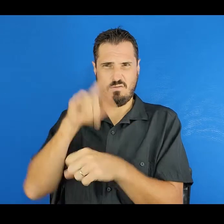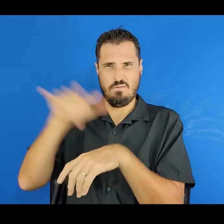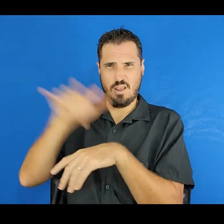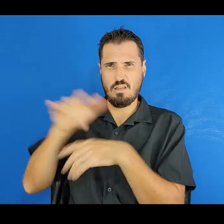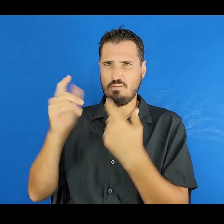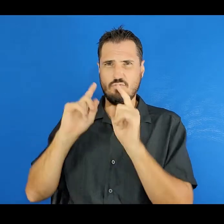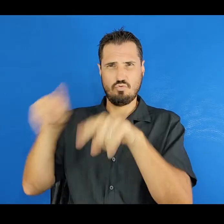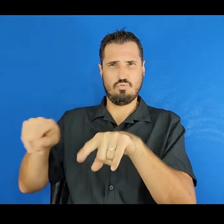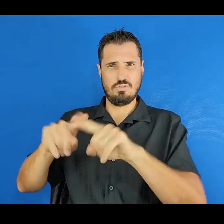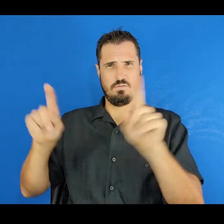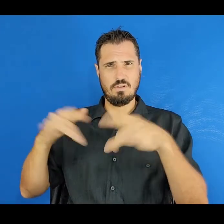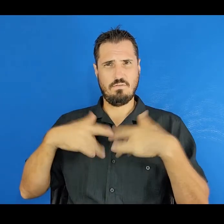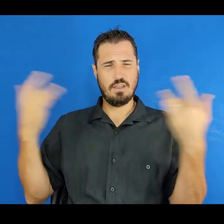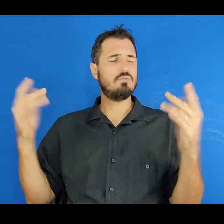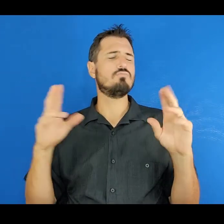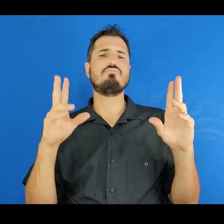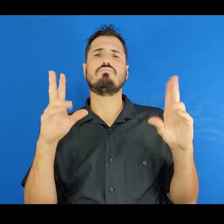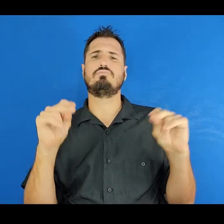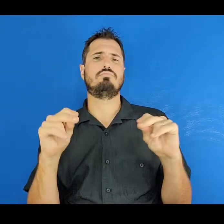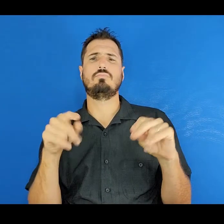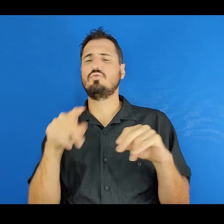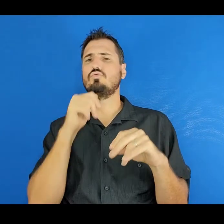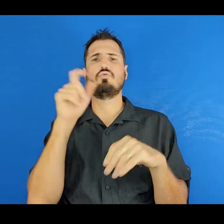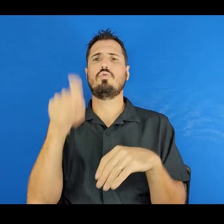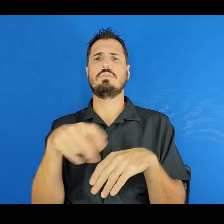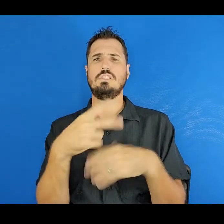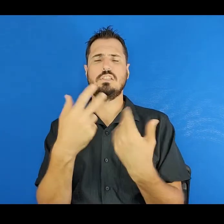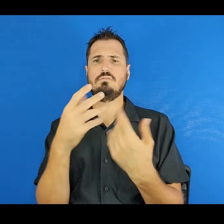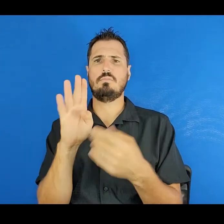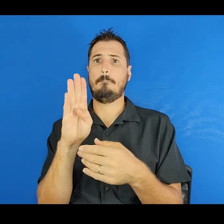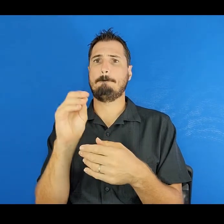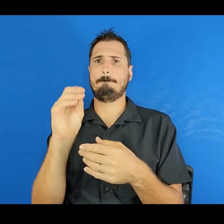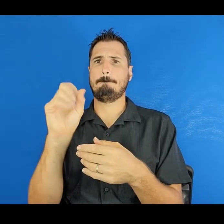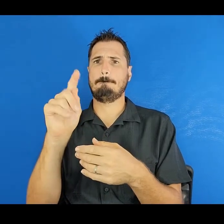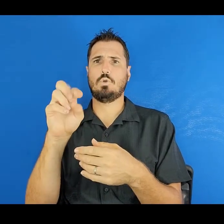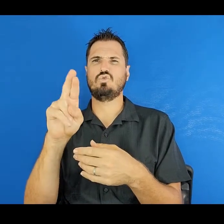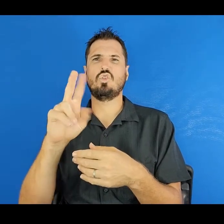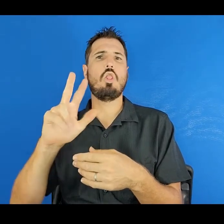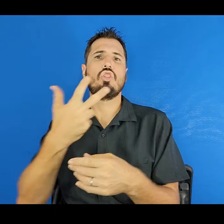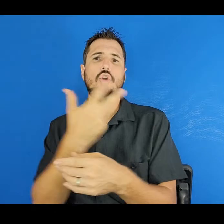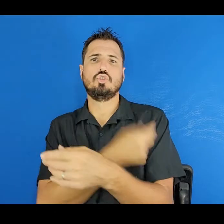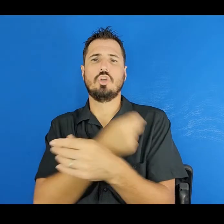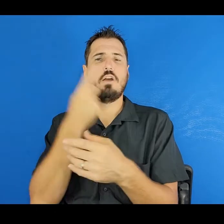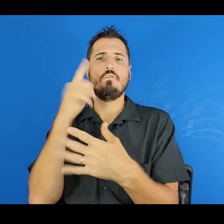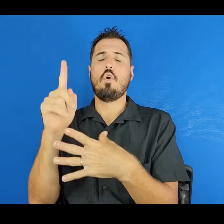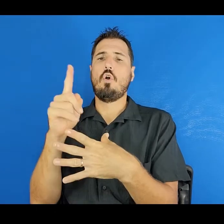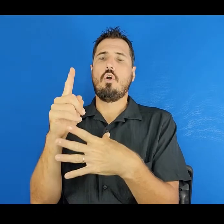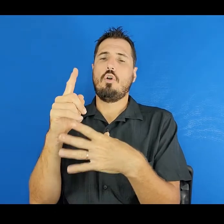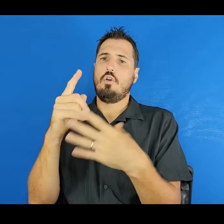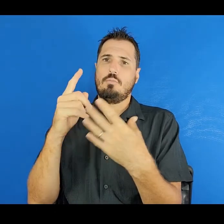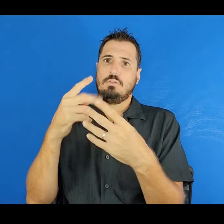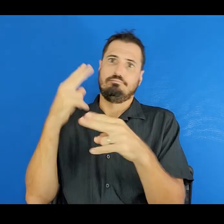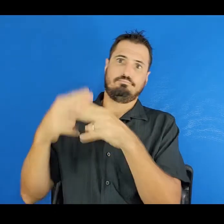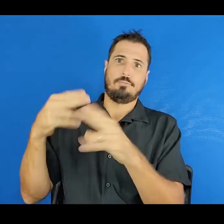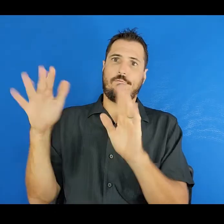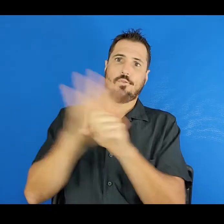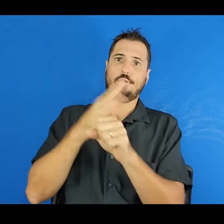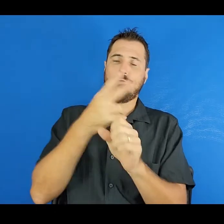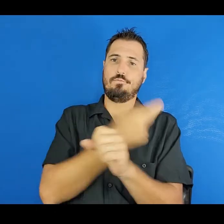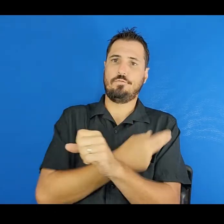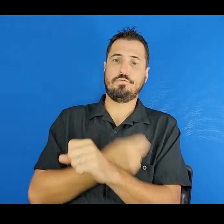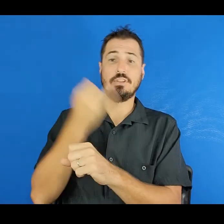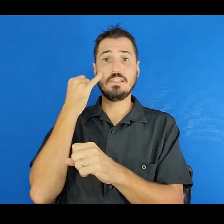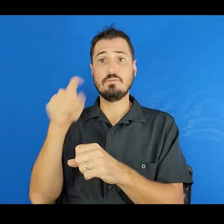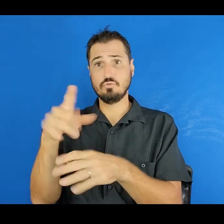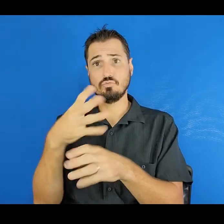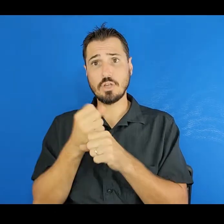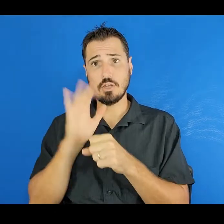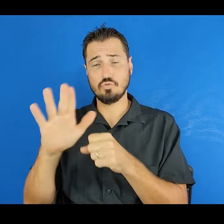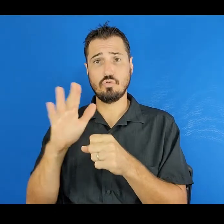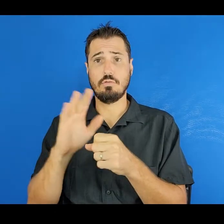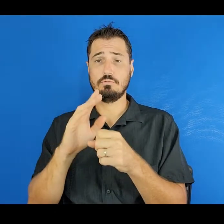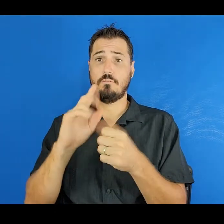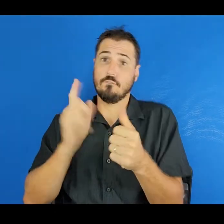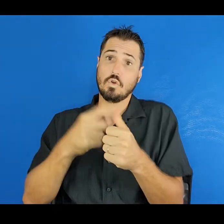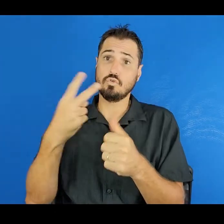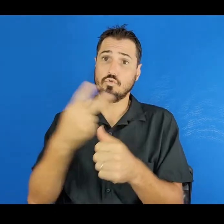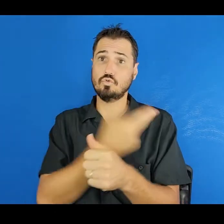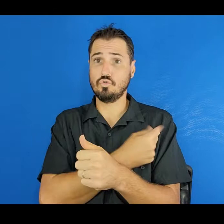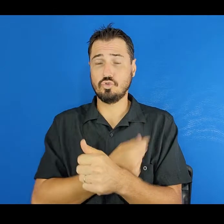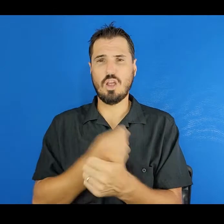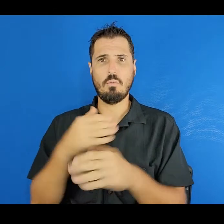No, you don’t need a booster to be considered “fully vaccinated” to travel or go to events. If you completed your initial doses more than two weeks ago, you’re fully vaccinated